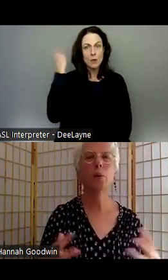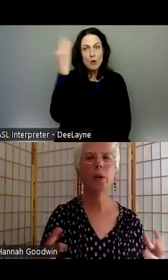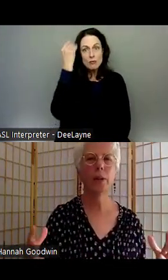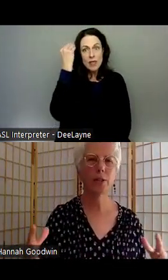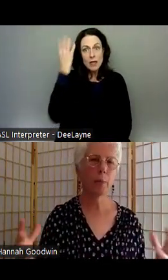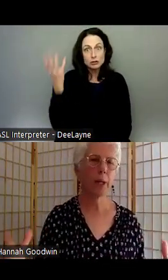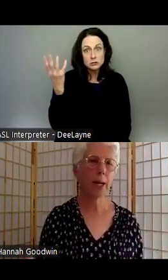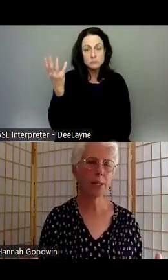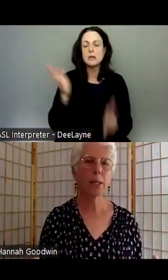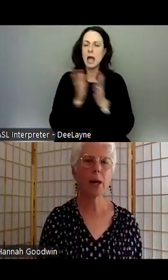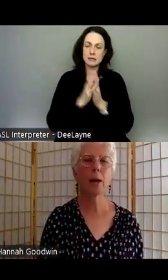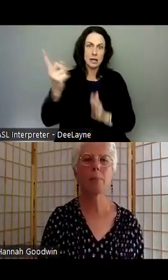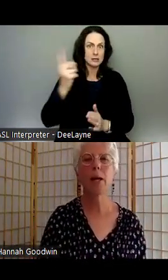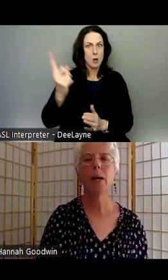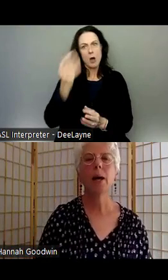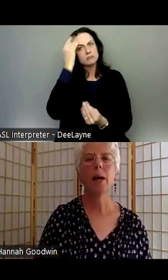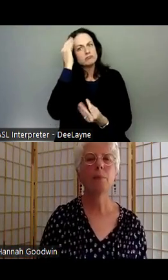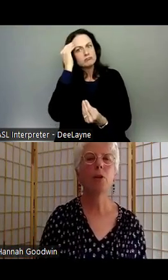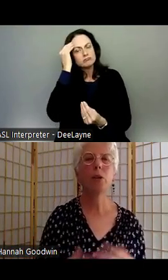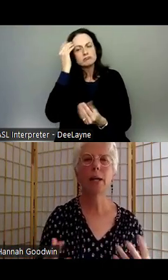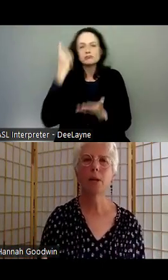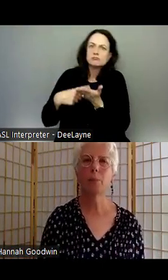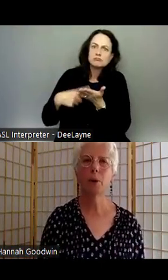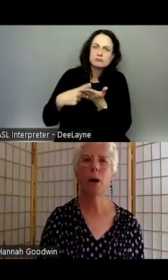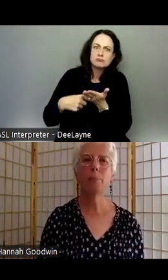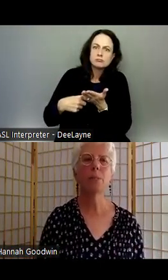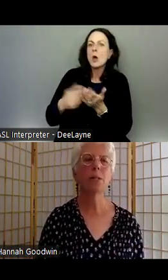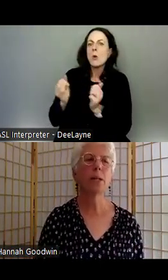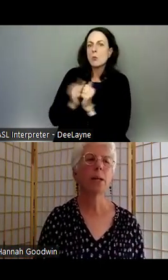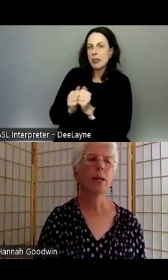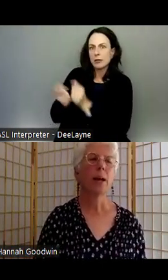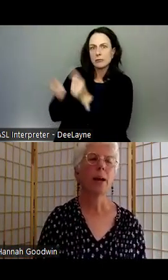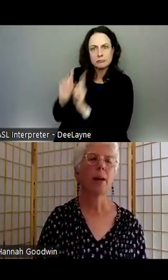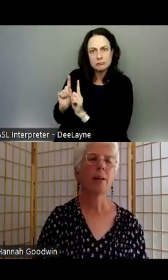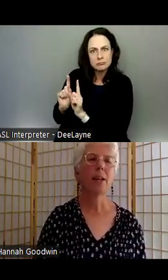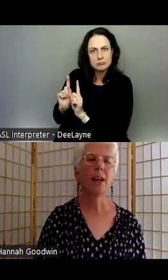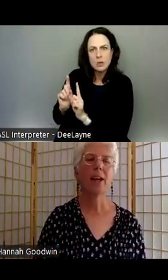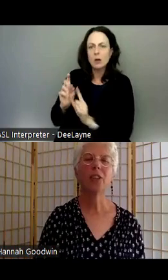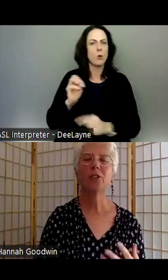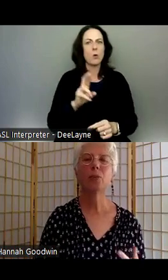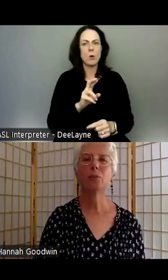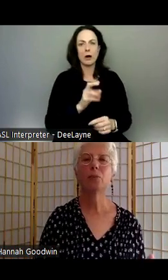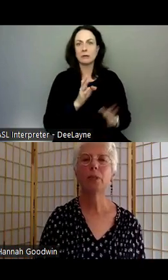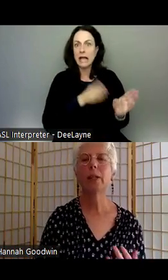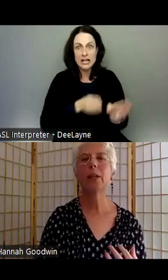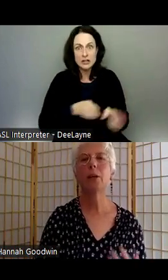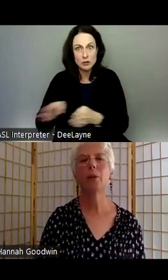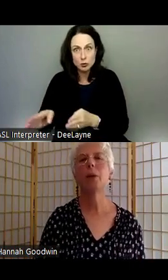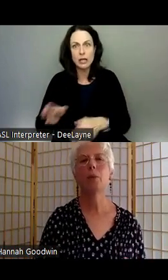or with someone next to them, utilizing prompts actually is a really great way